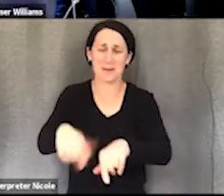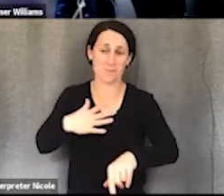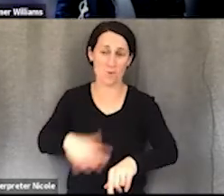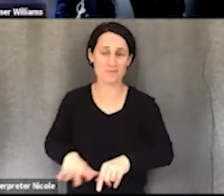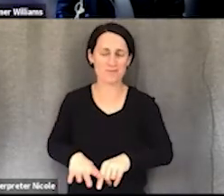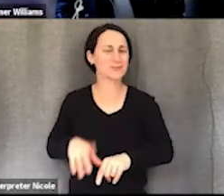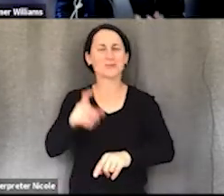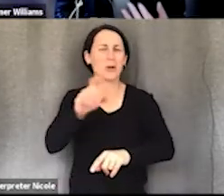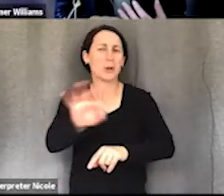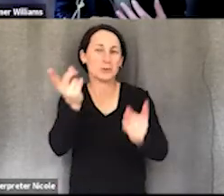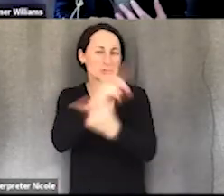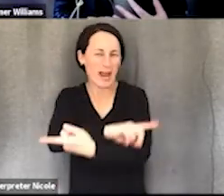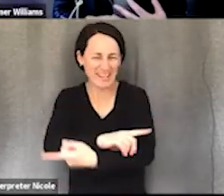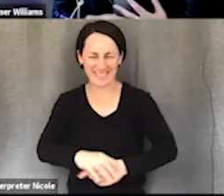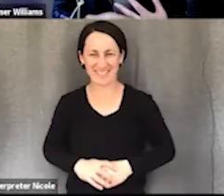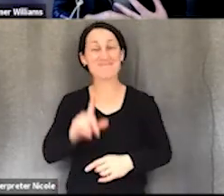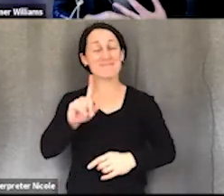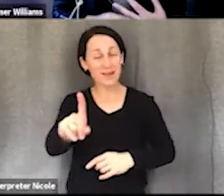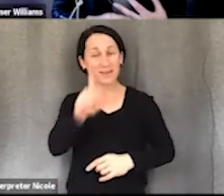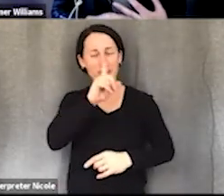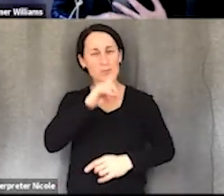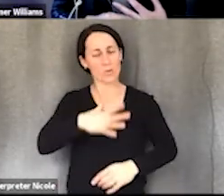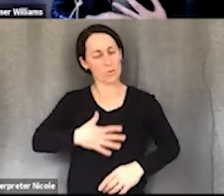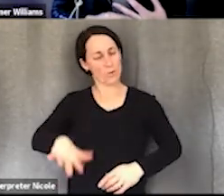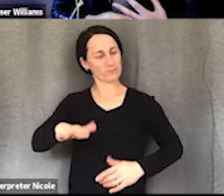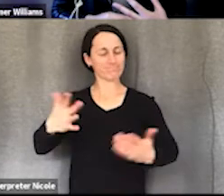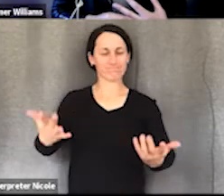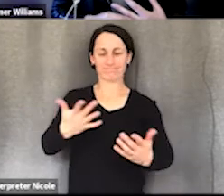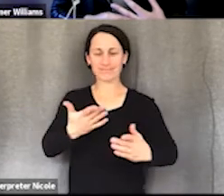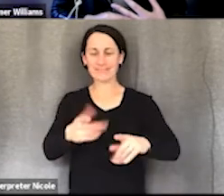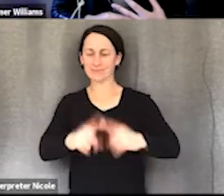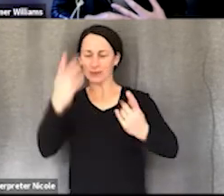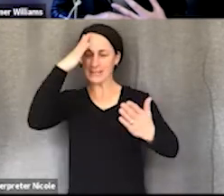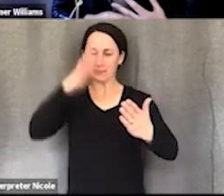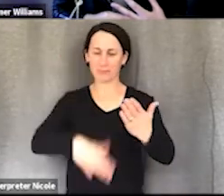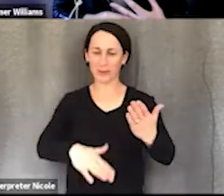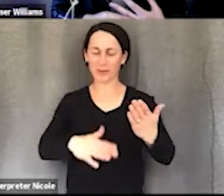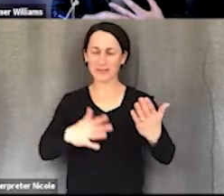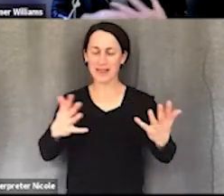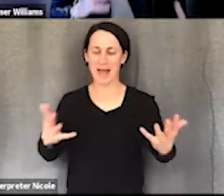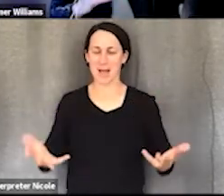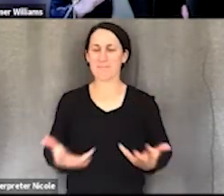I think what people are hungry for is experiences that are light-hearted.